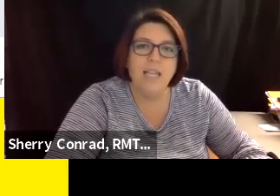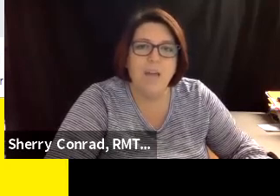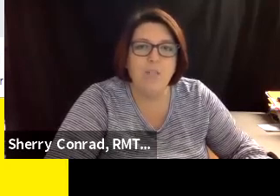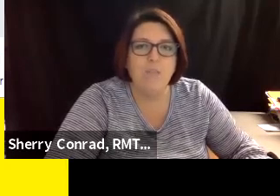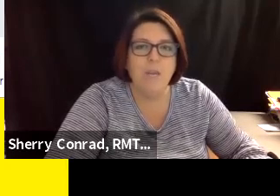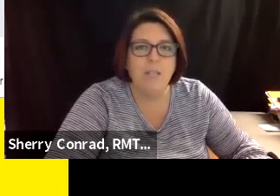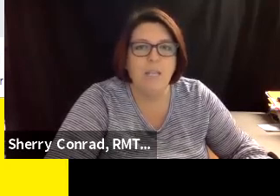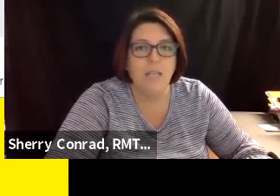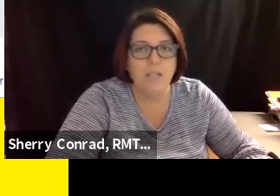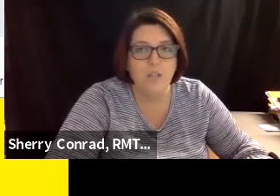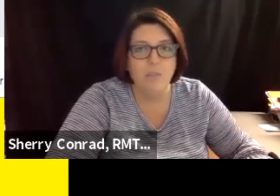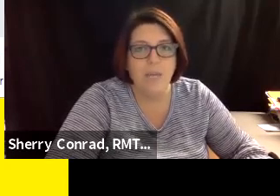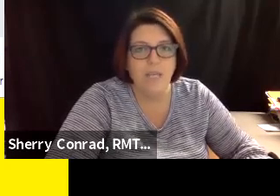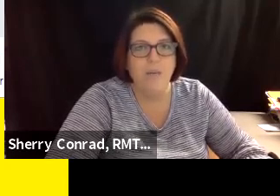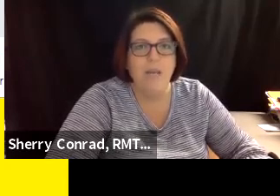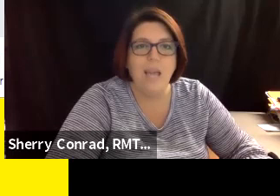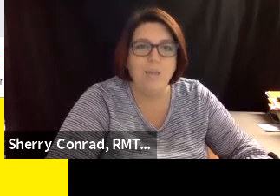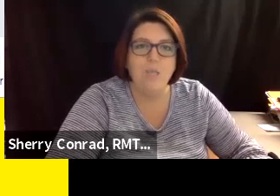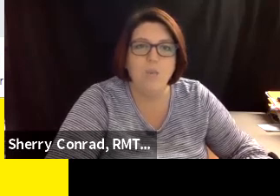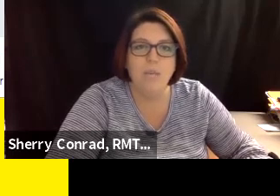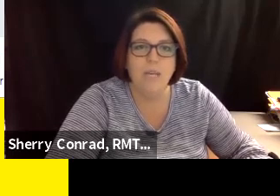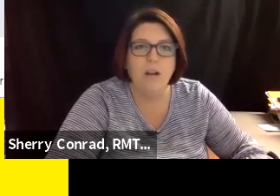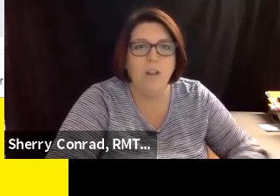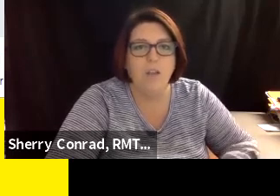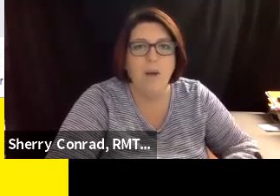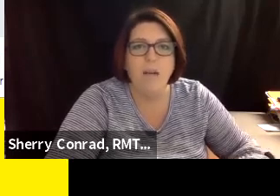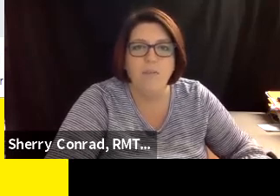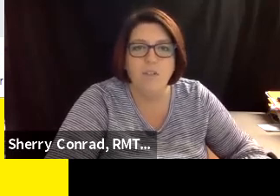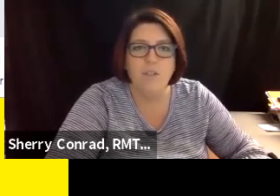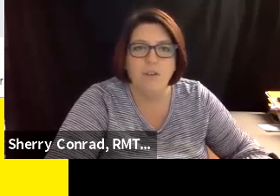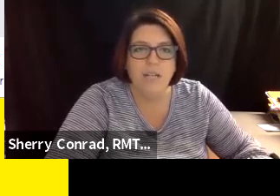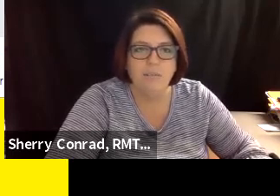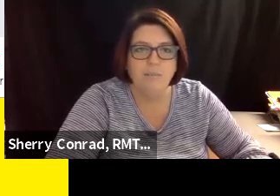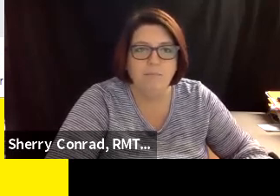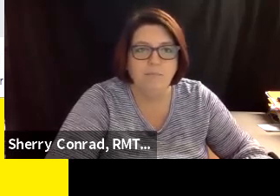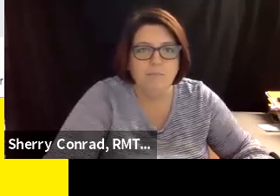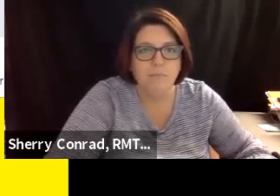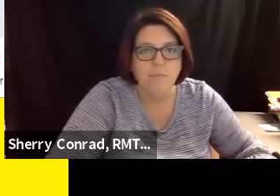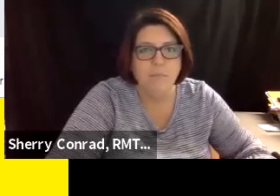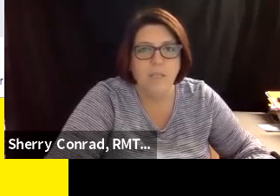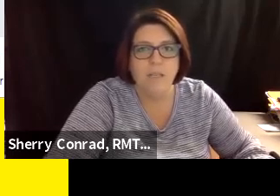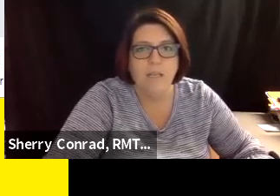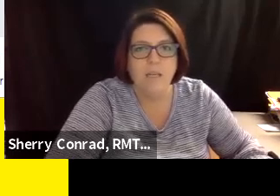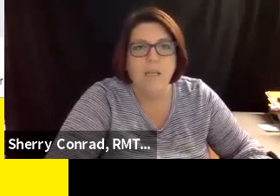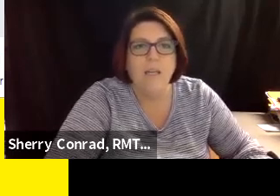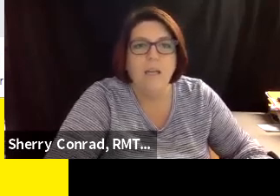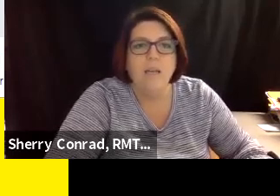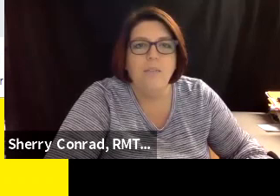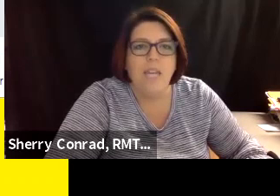the captions button in the zoom menu and captions will appear along the bottom of your screen.